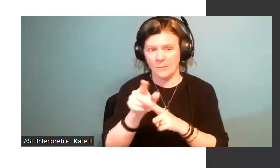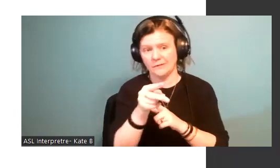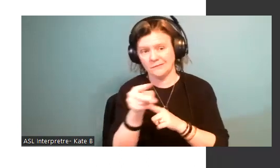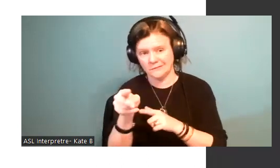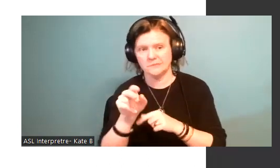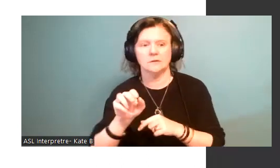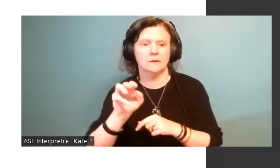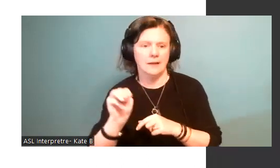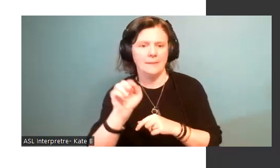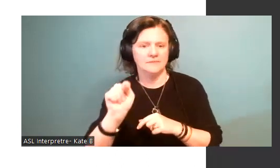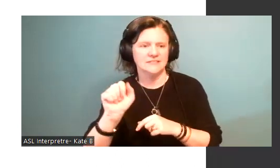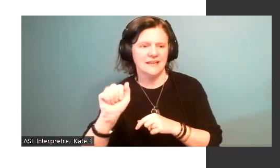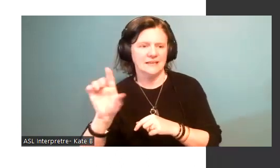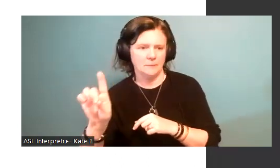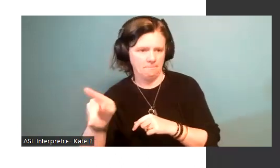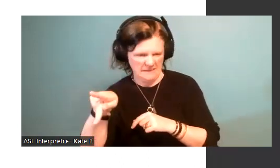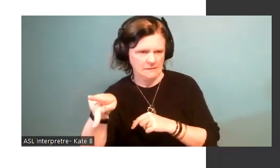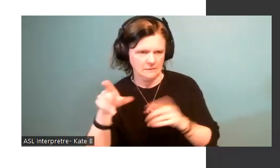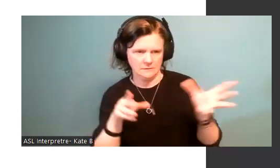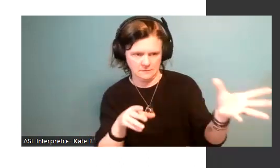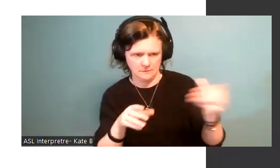graphic, so it is functioning as a button, so